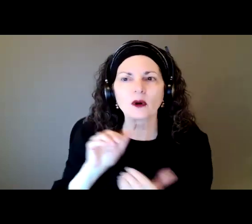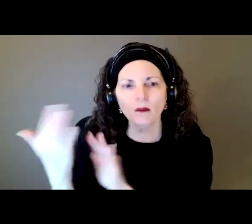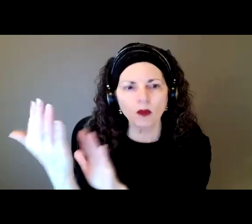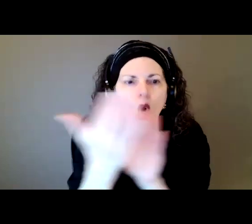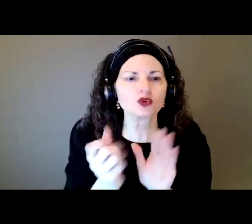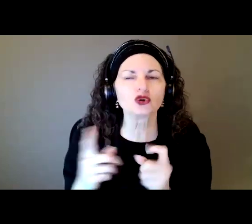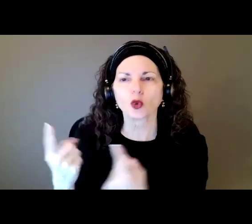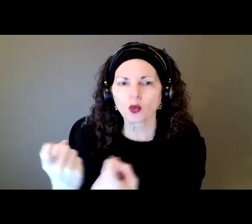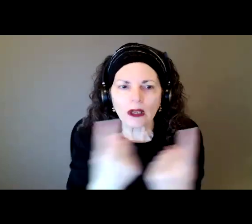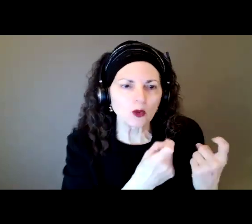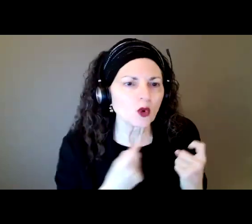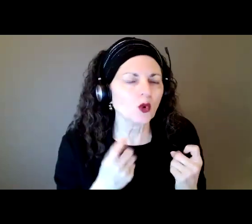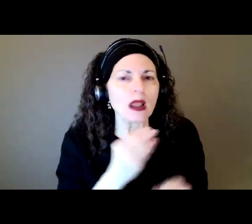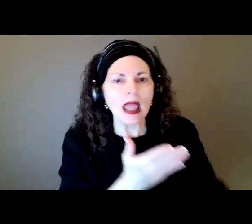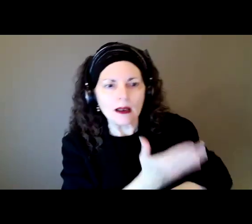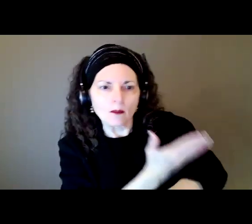of the direct care workforce professionals.